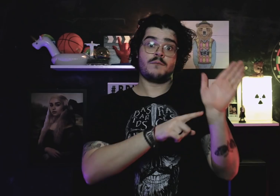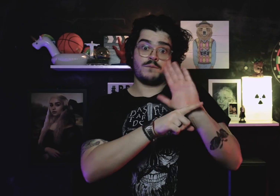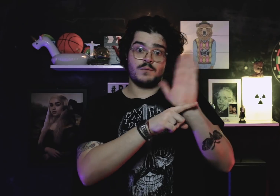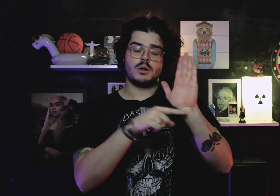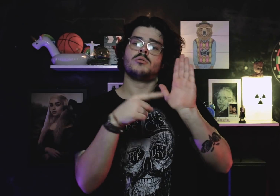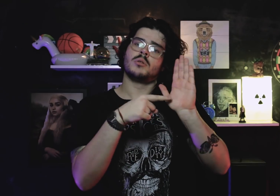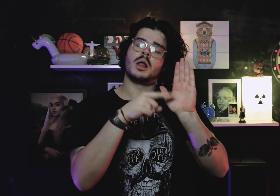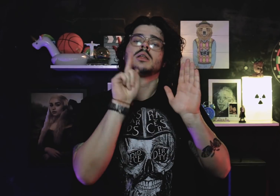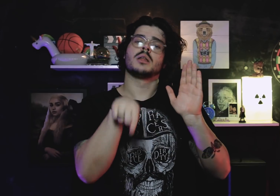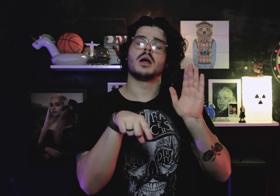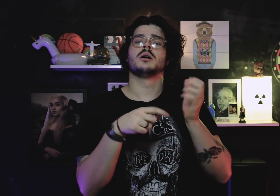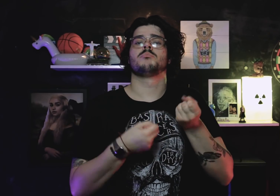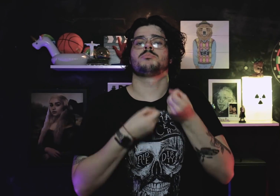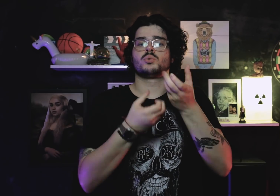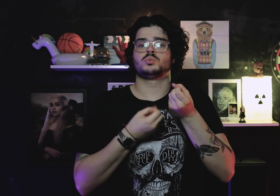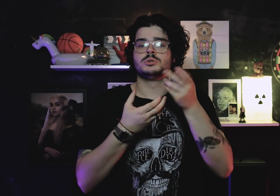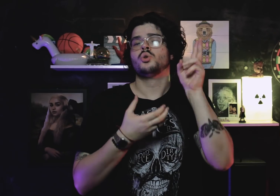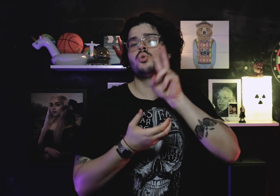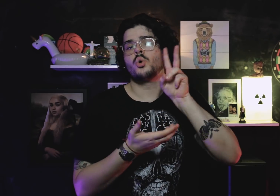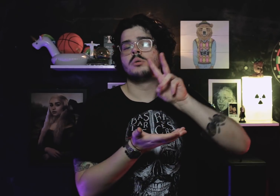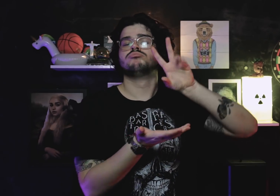The film is ...